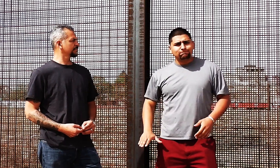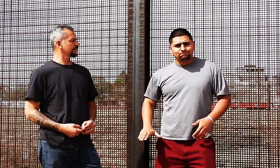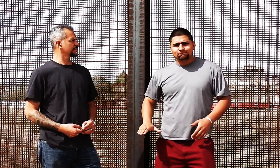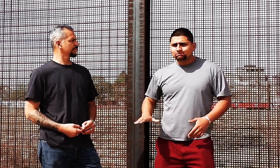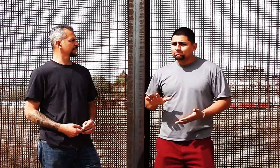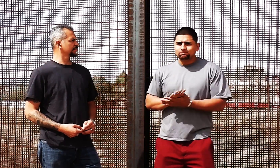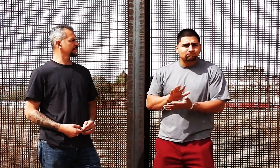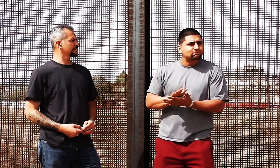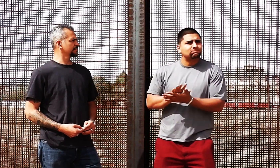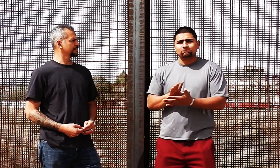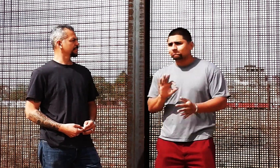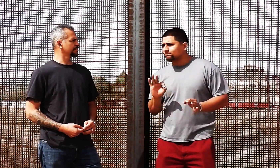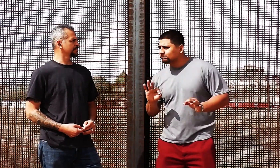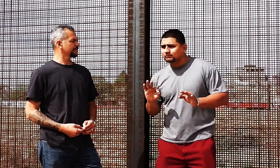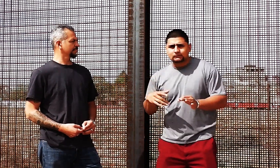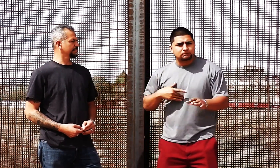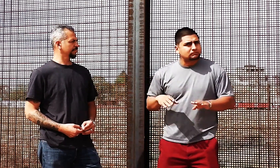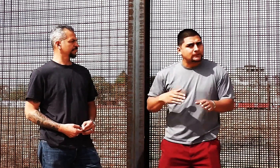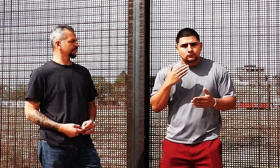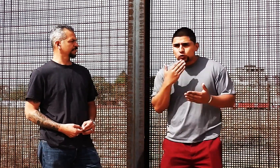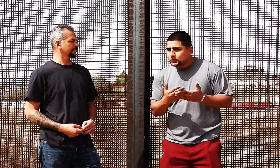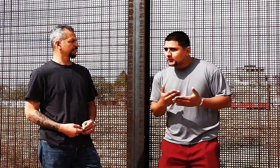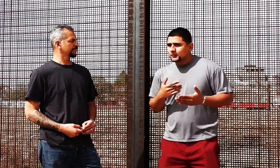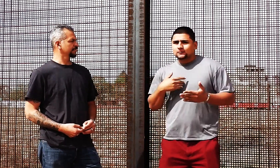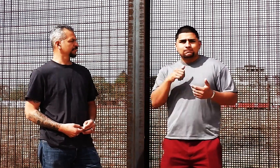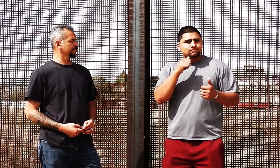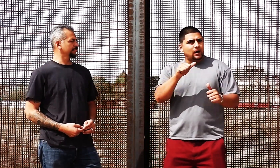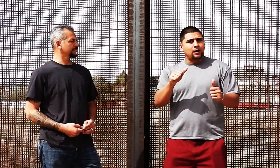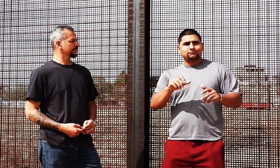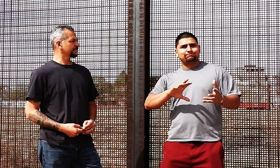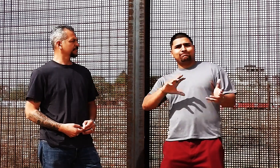I trust my parents. Later on, growing up, I was a good student,